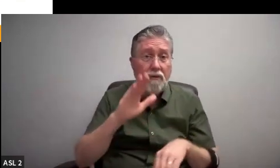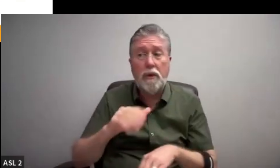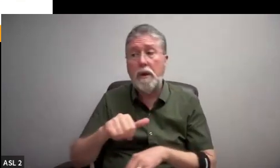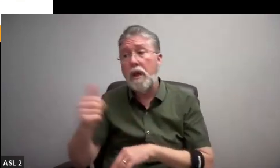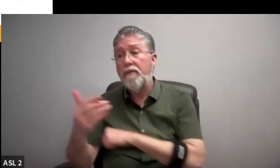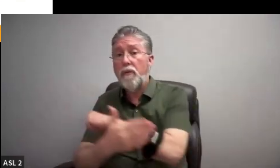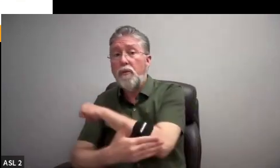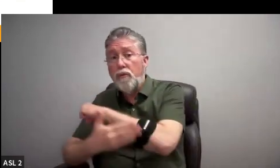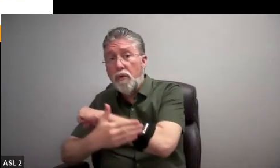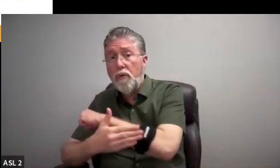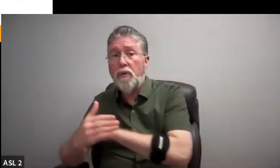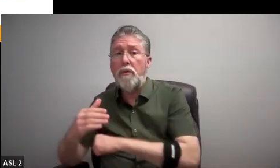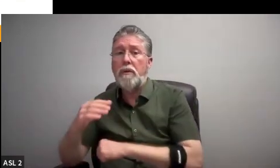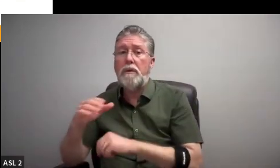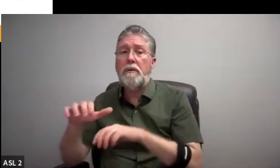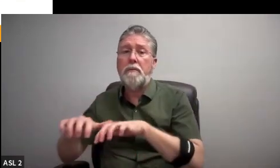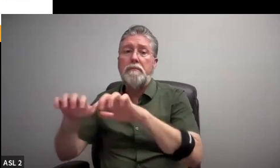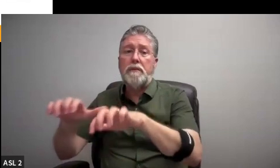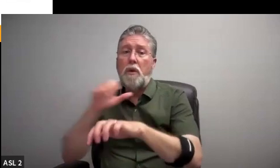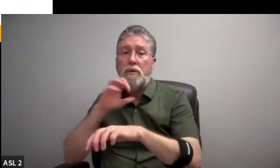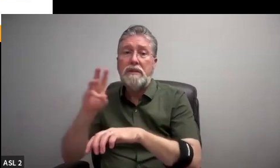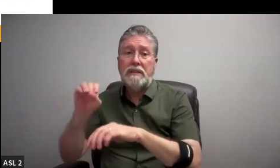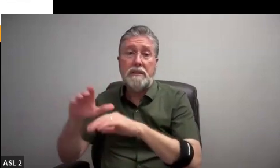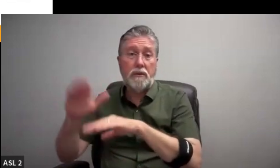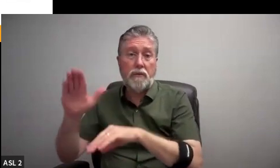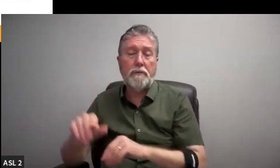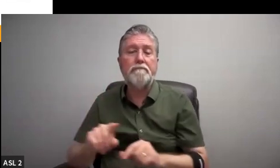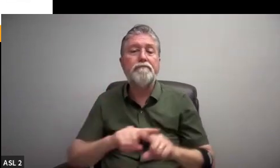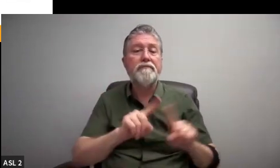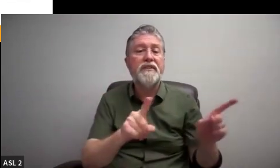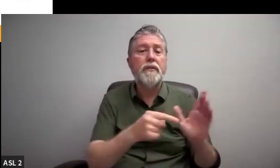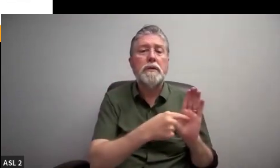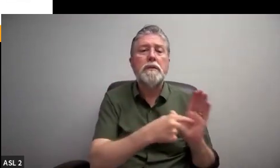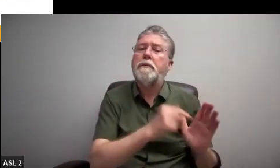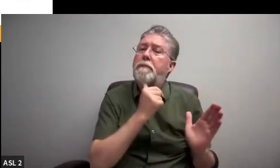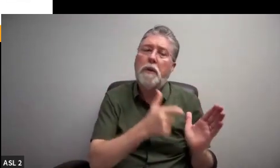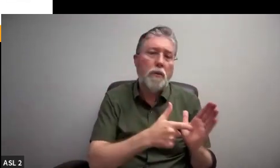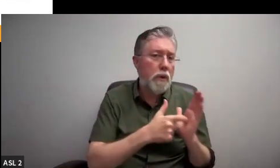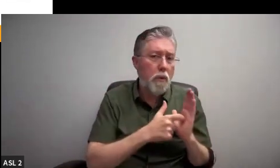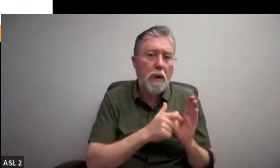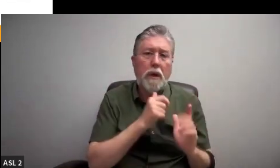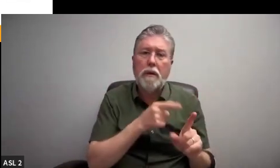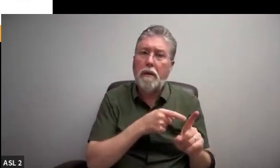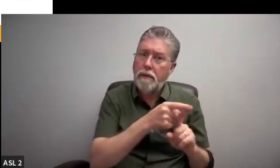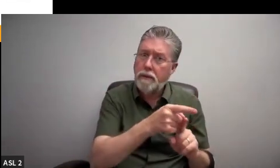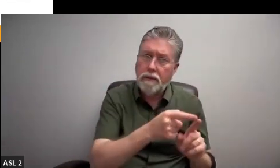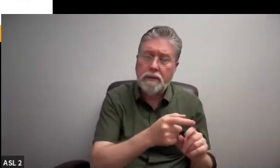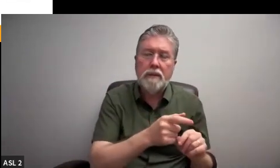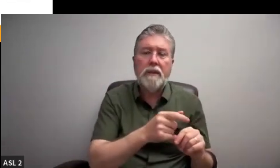older. Another example, again not required nor exclusive for how to serve those in greatest